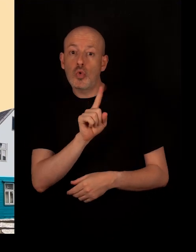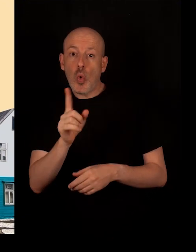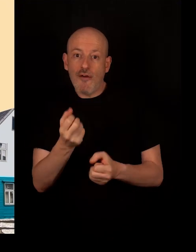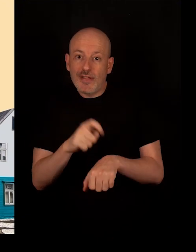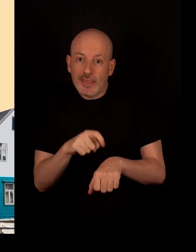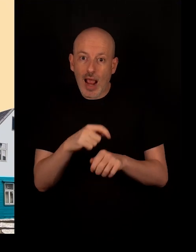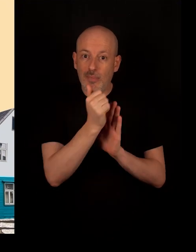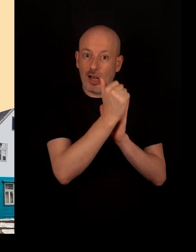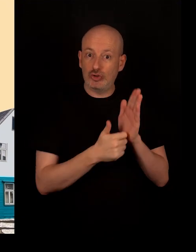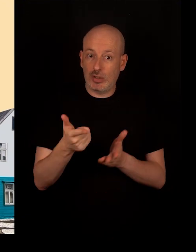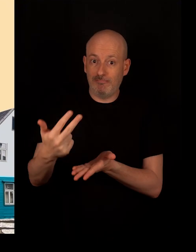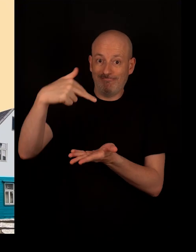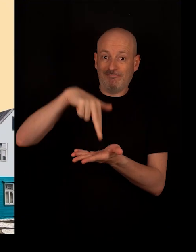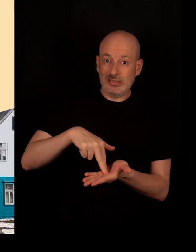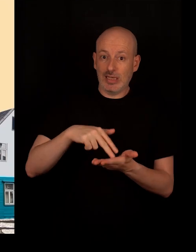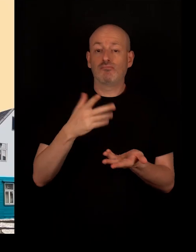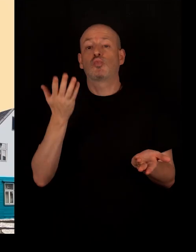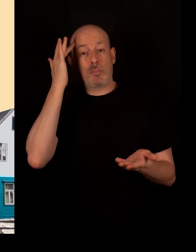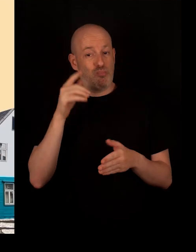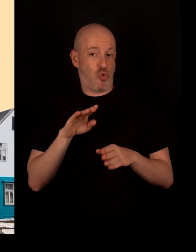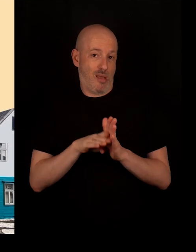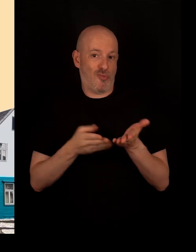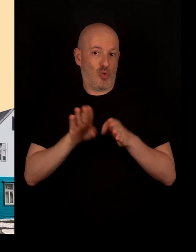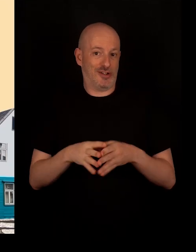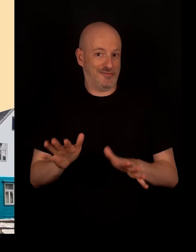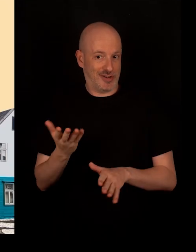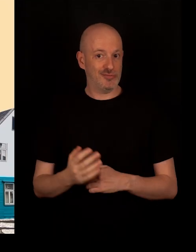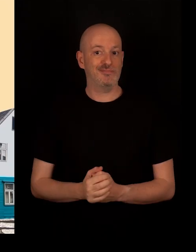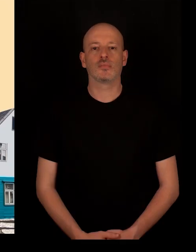have time in the agenda to present, because the program is already closed.